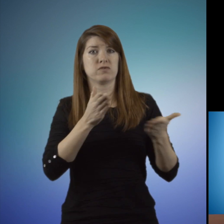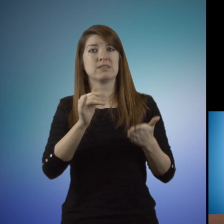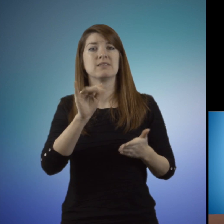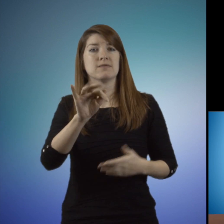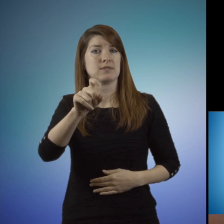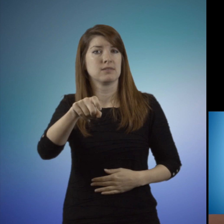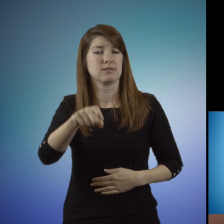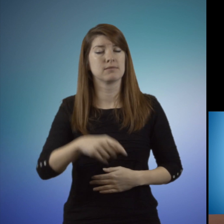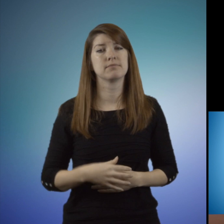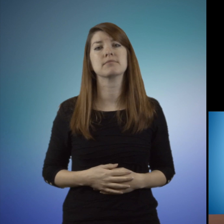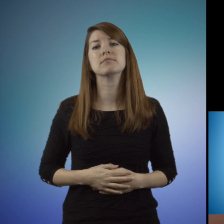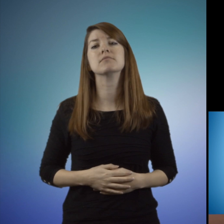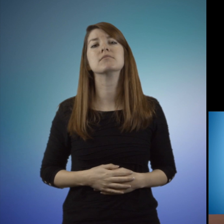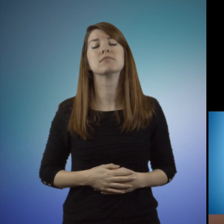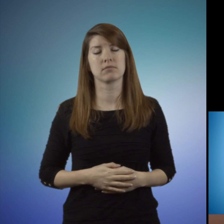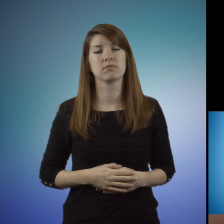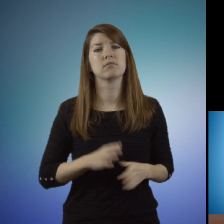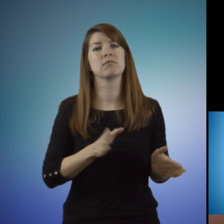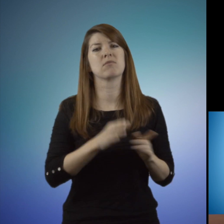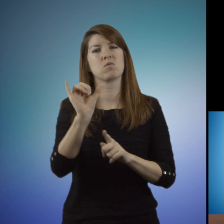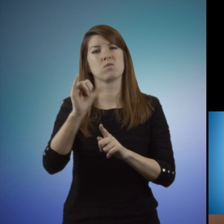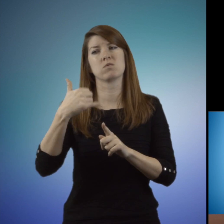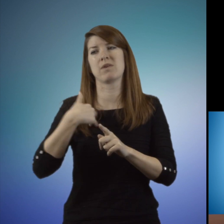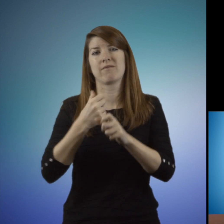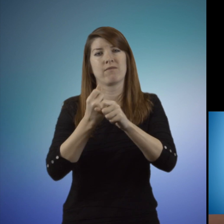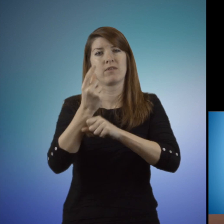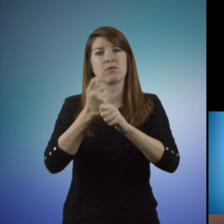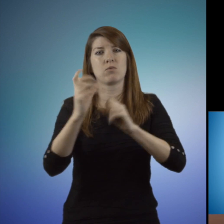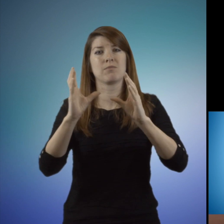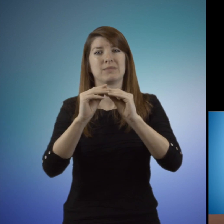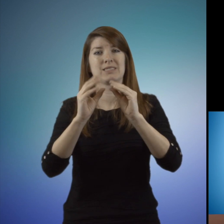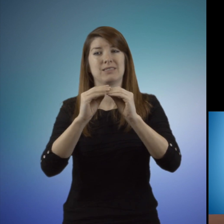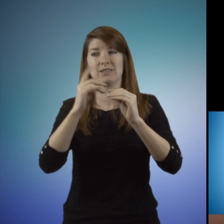And then there is an annual meeting every year to evaluate and revise the IFSP.